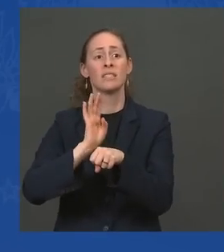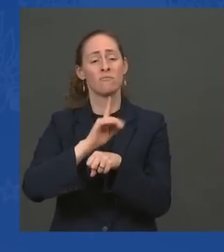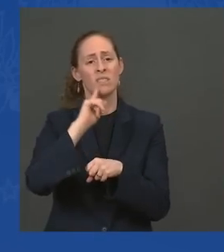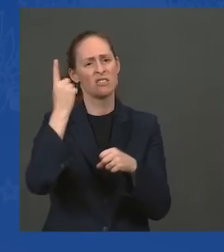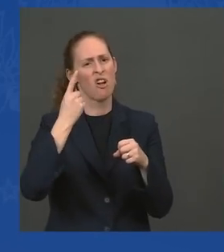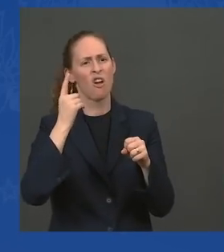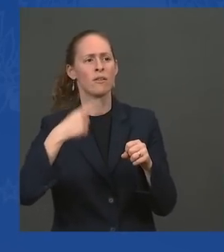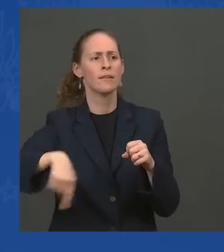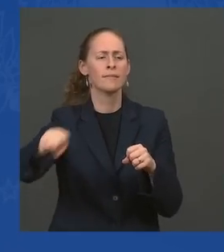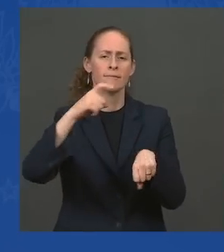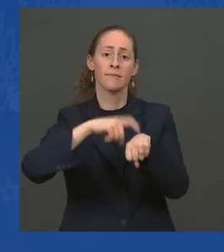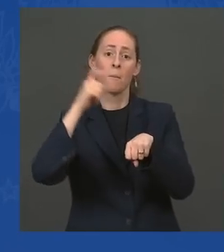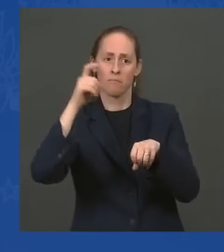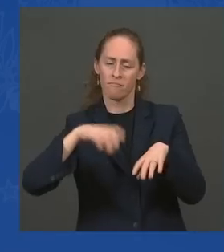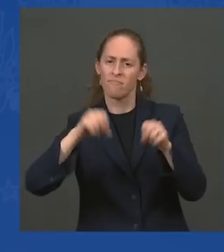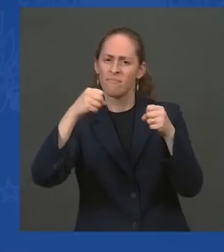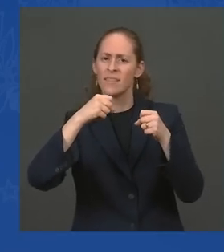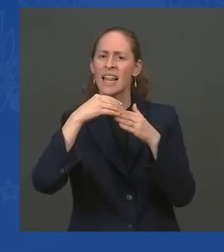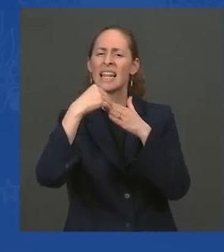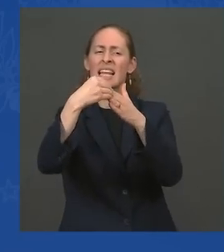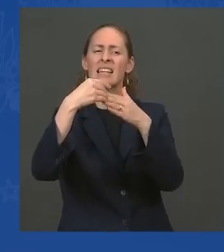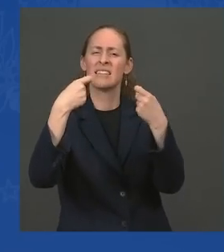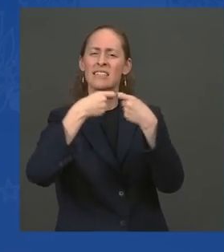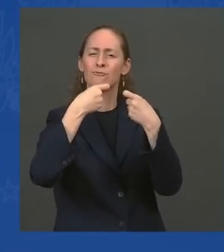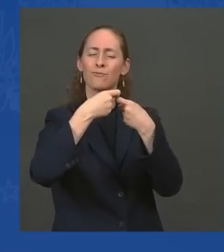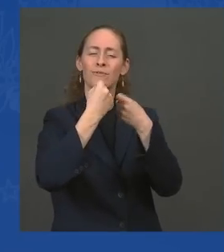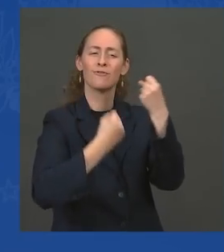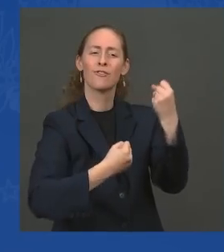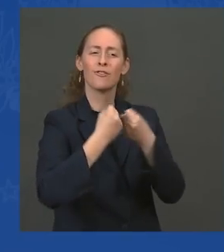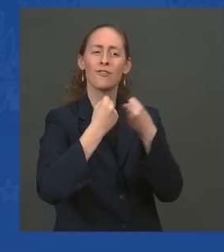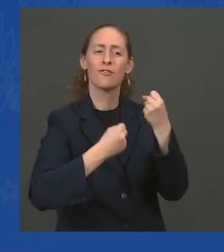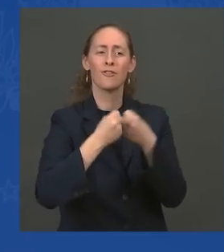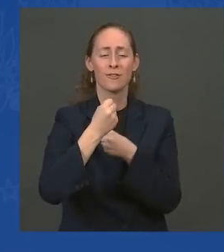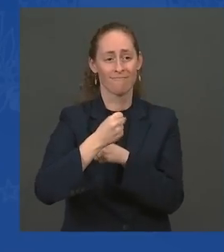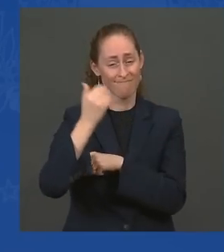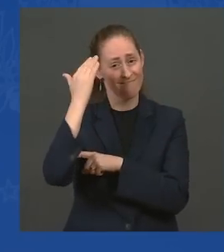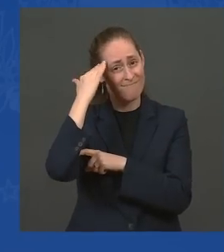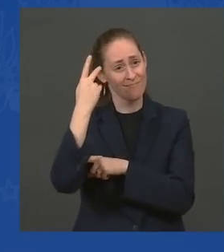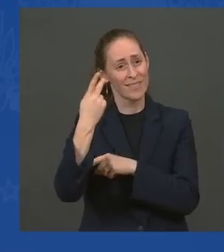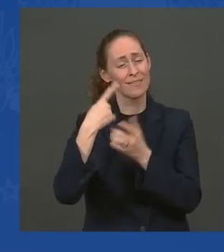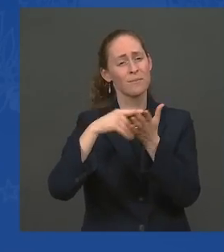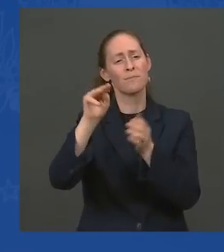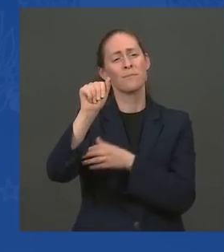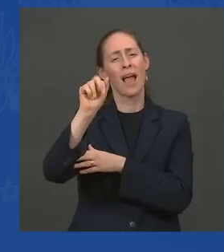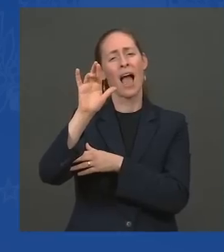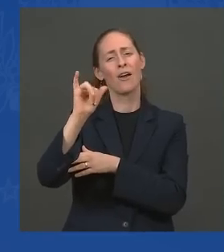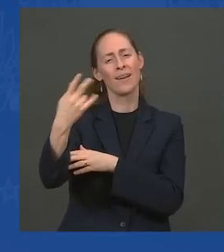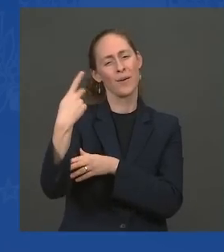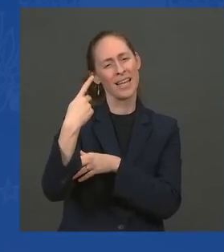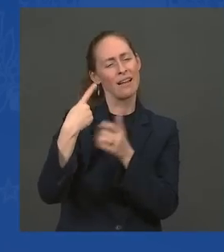You know how critical it is. Mary, I can remember talking to you way back in January about the need for America